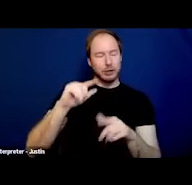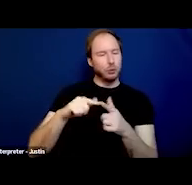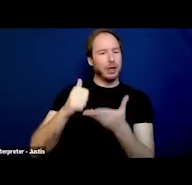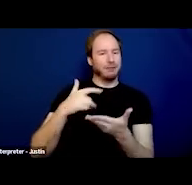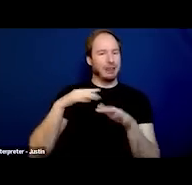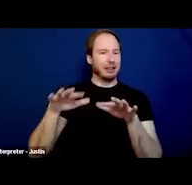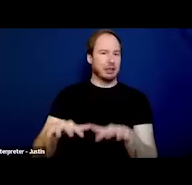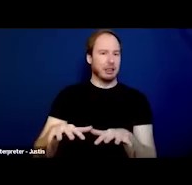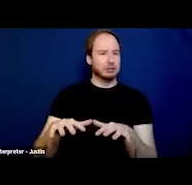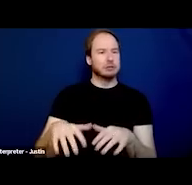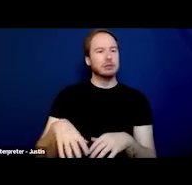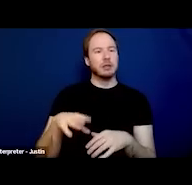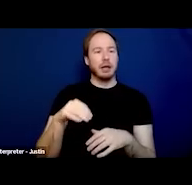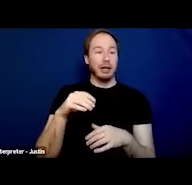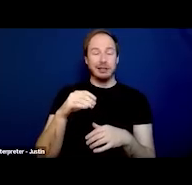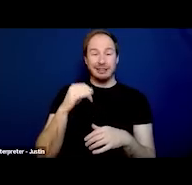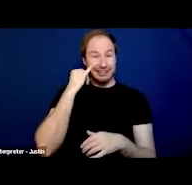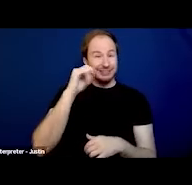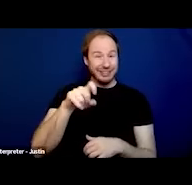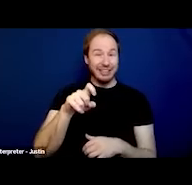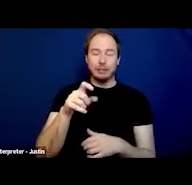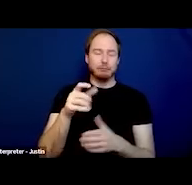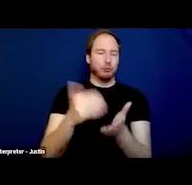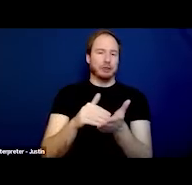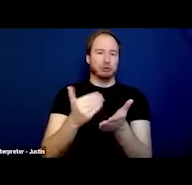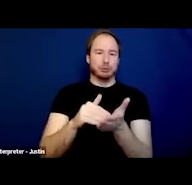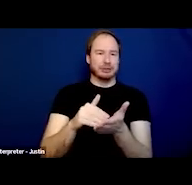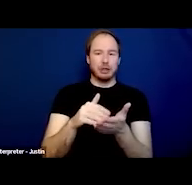And lastly, repeat as needed, because it's not likely to take the first time.